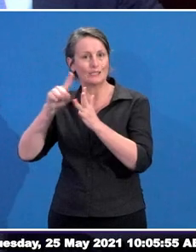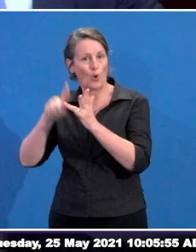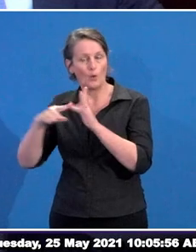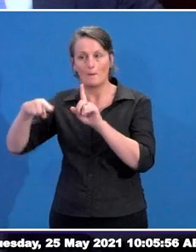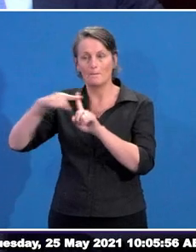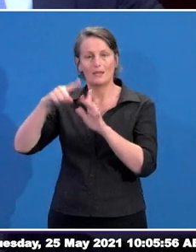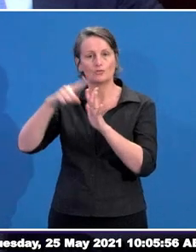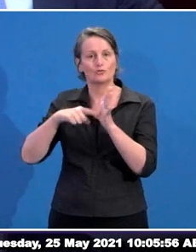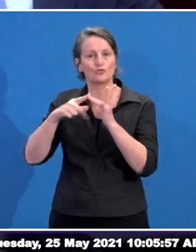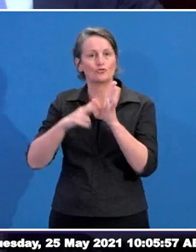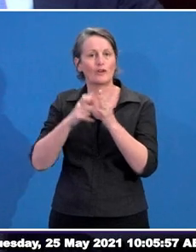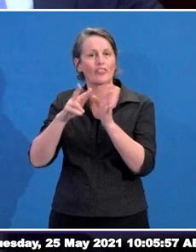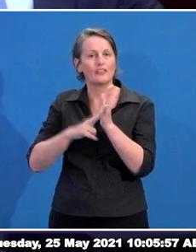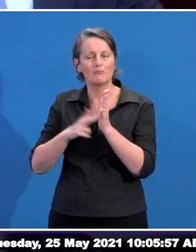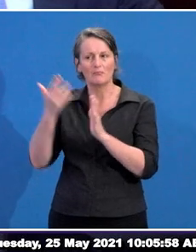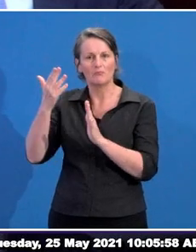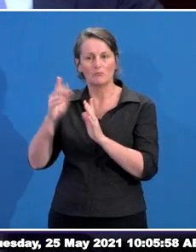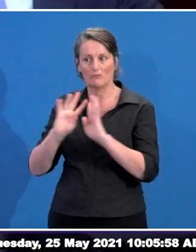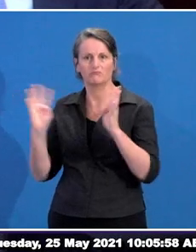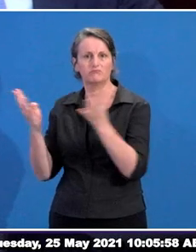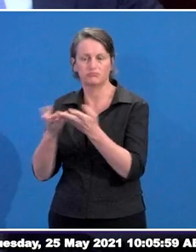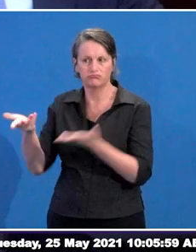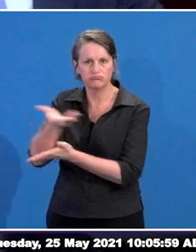in our teleconference.